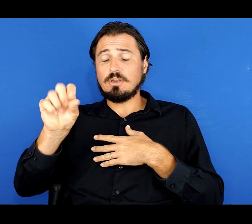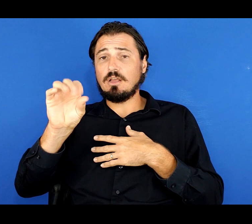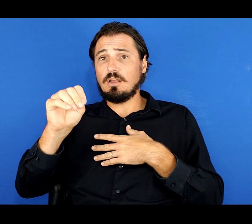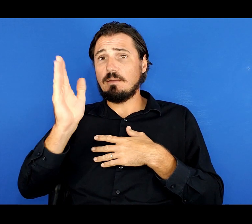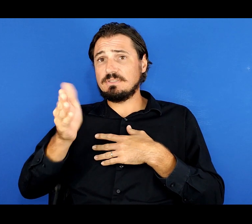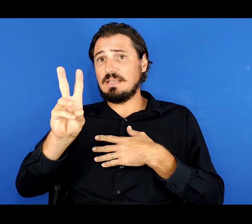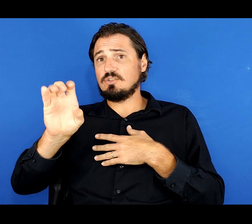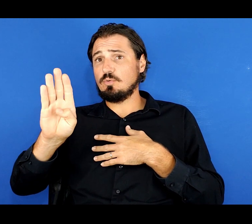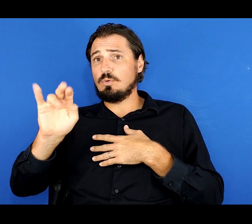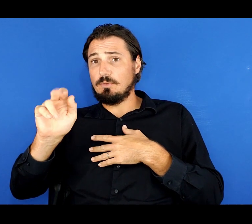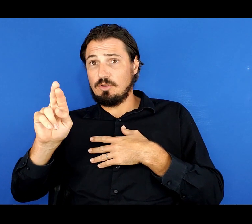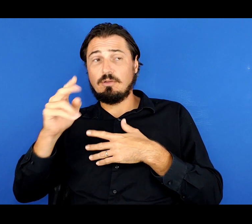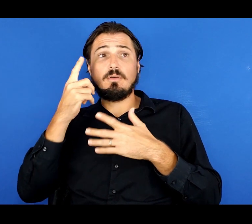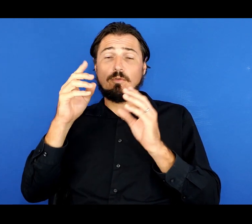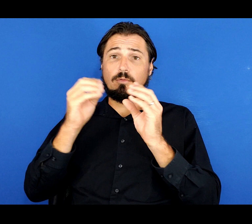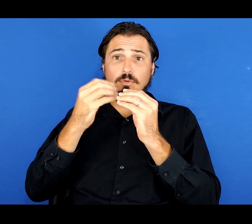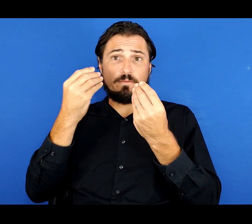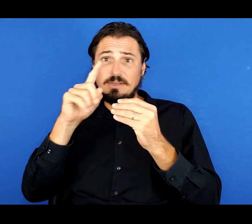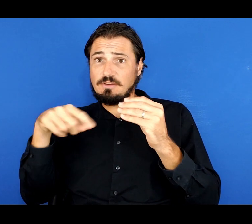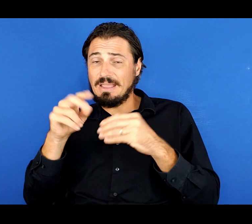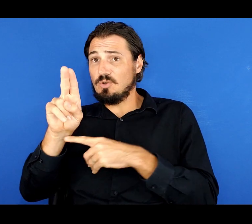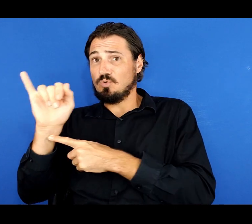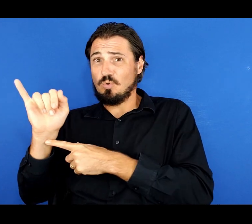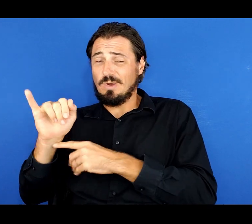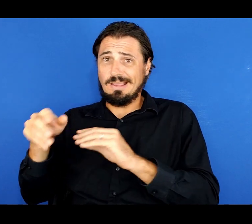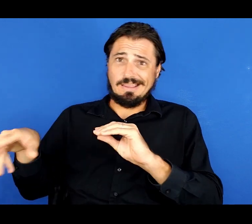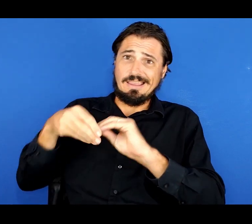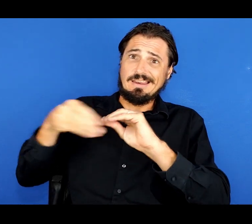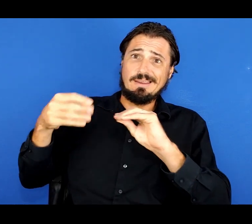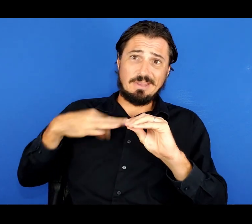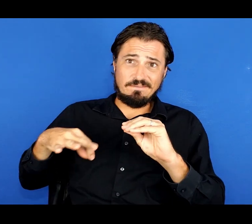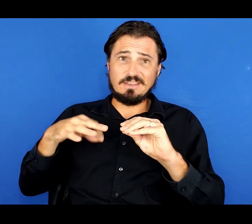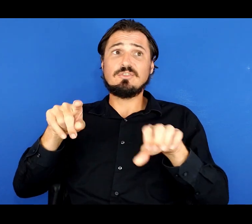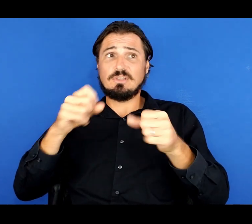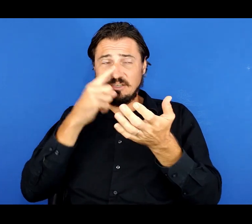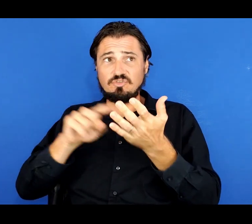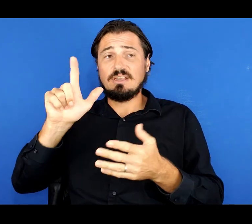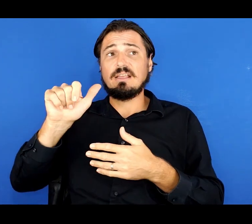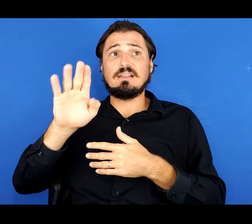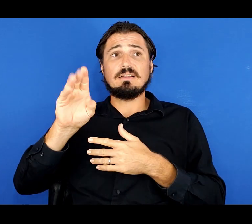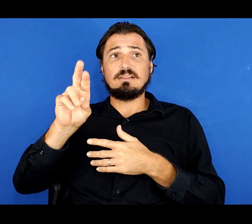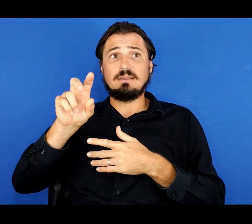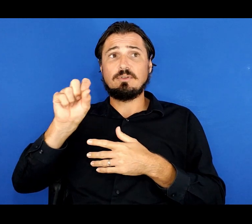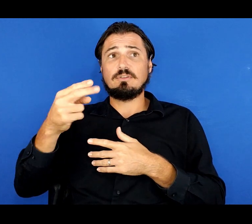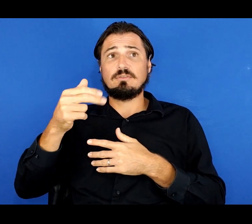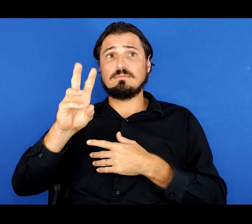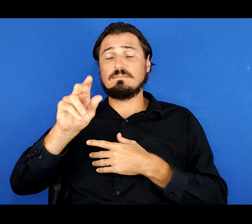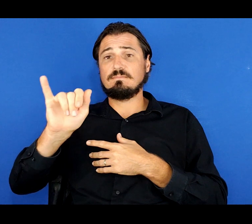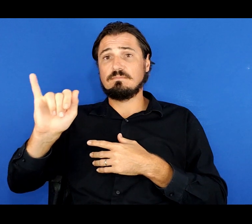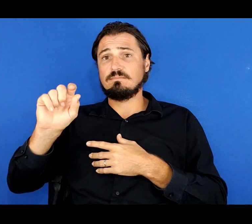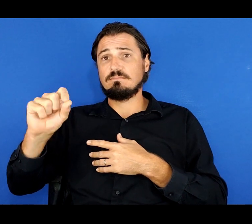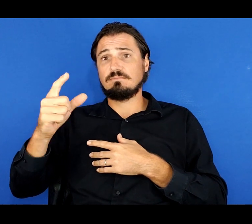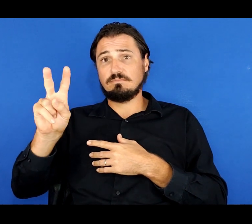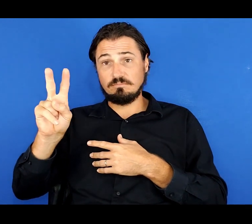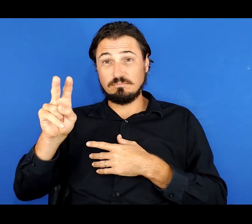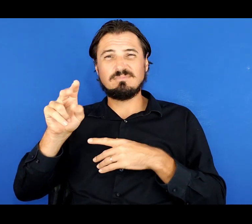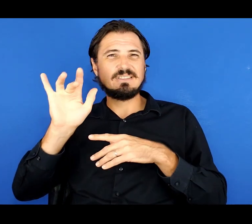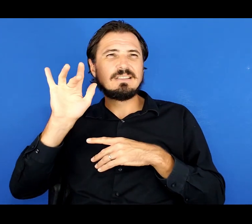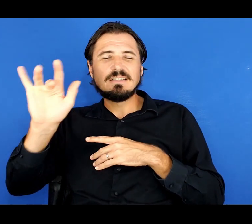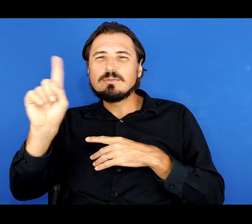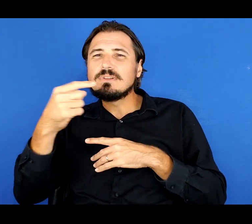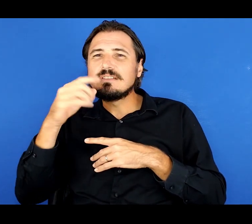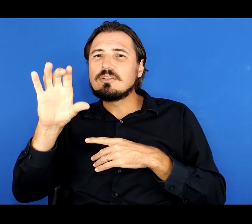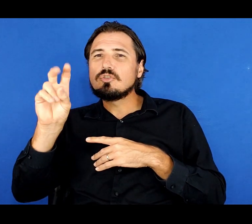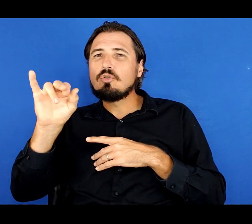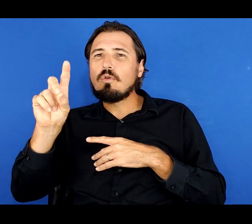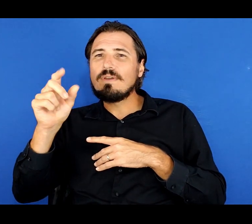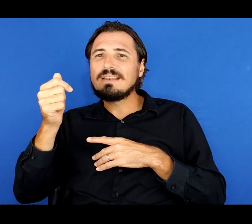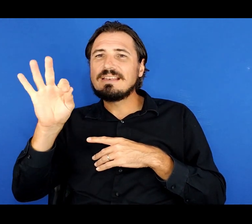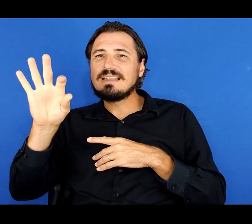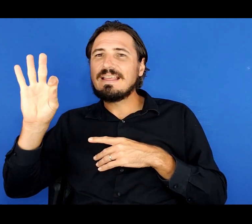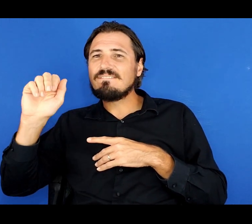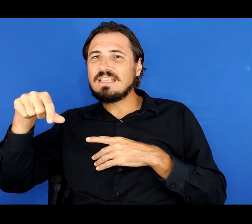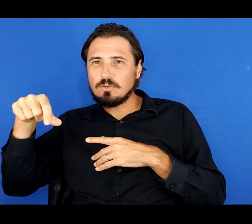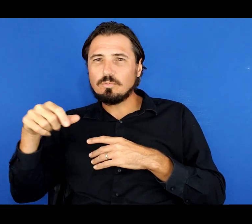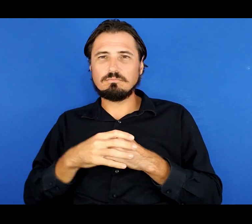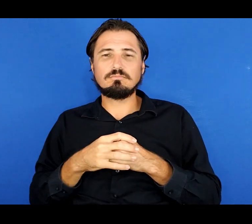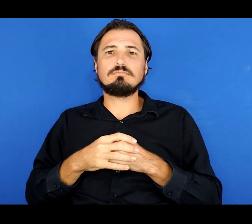For more information on Unemployment extended benefits, please visit the State Unemployment website at labor.hawaii.gov and click on the “COVID-19 FAQ’s” button at the top of the page.